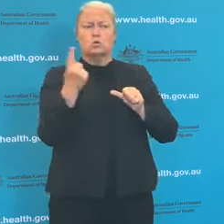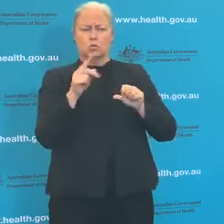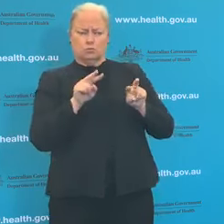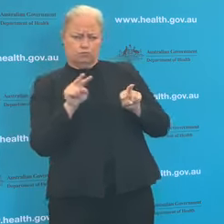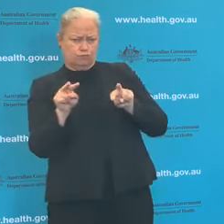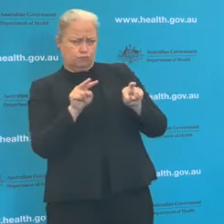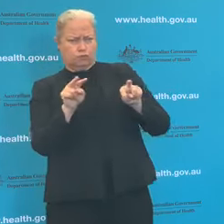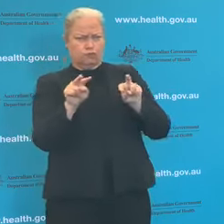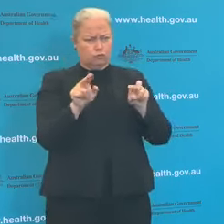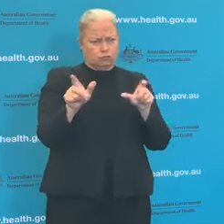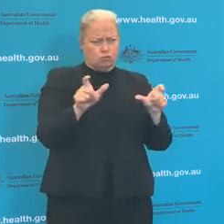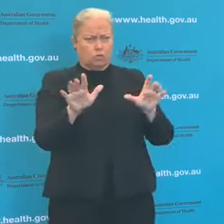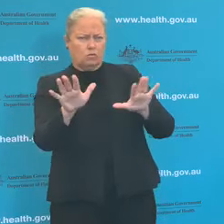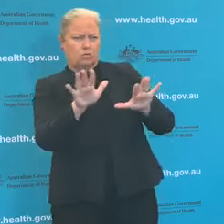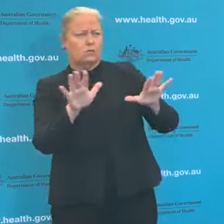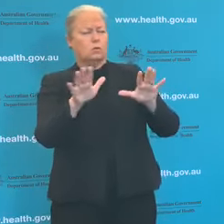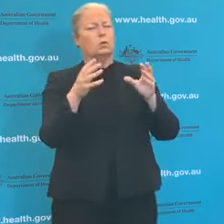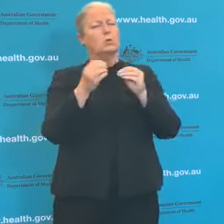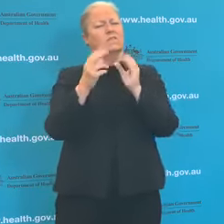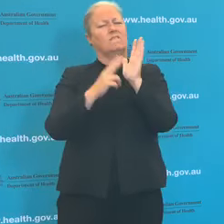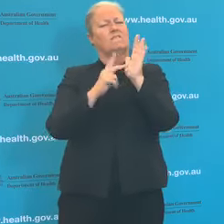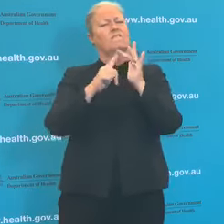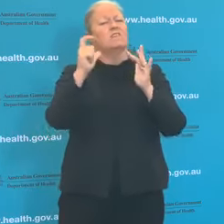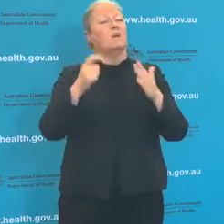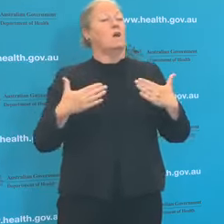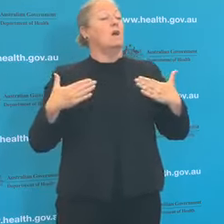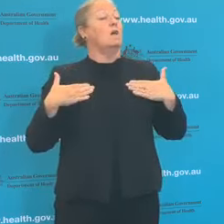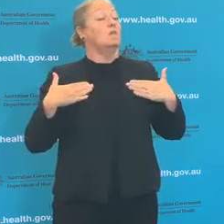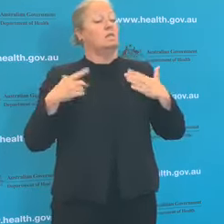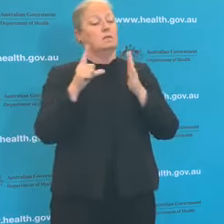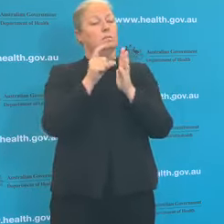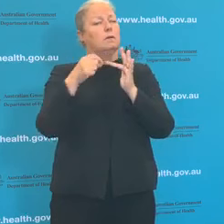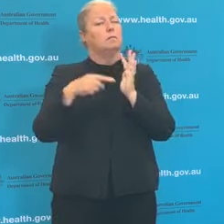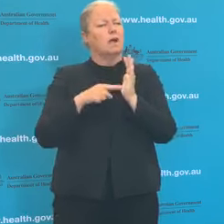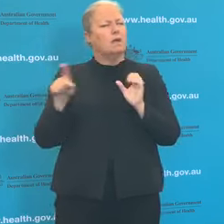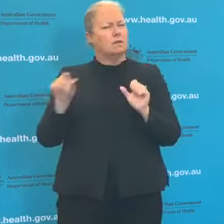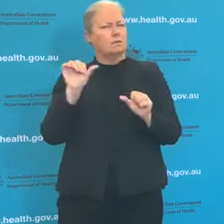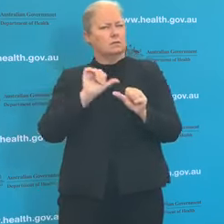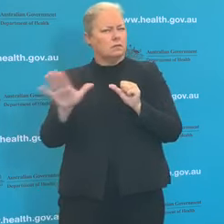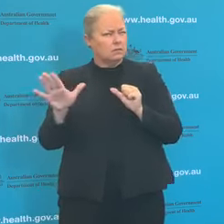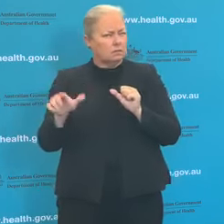Health Department with very very extensive tracing of contacts, isolation